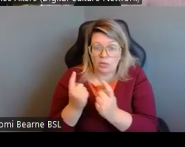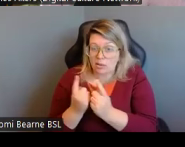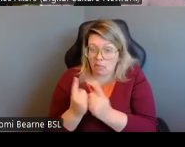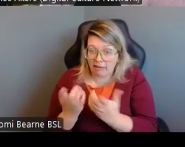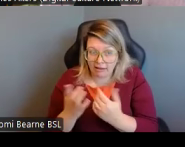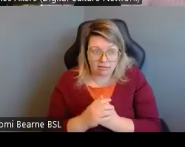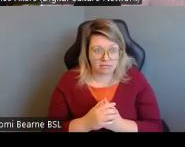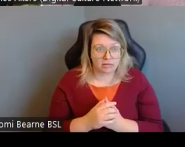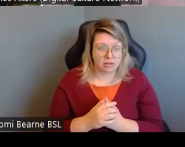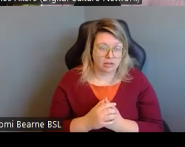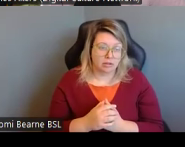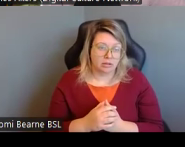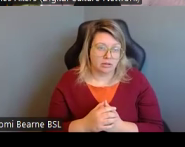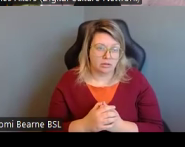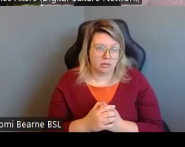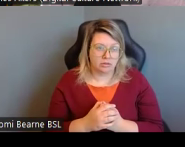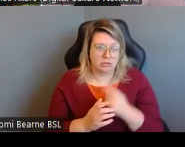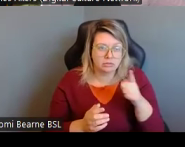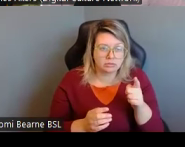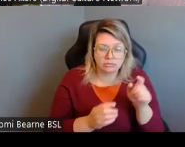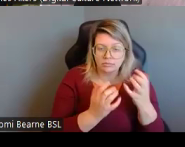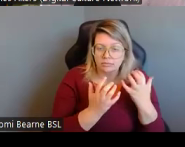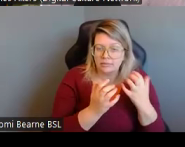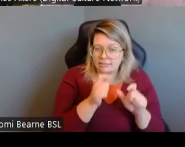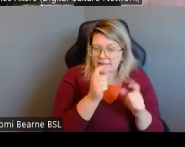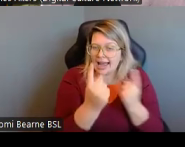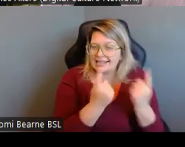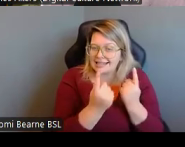In here, we've got different attendance numbers that Aaron wanted to achieve.